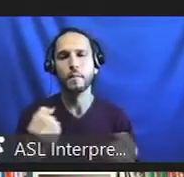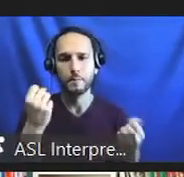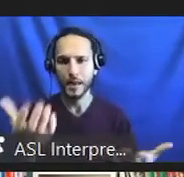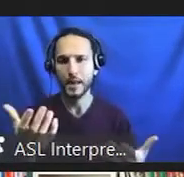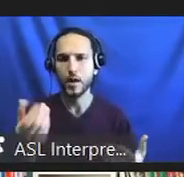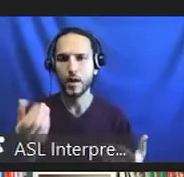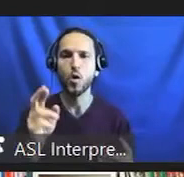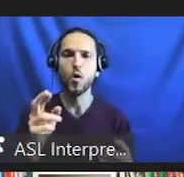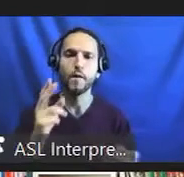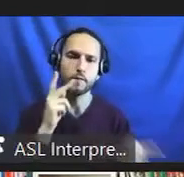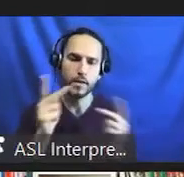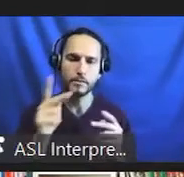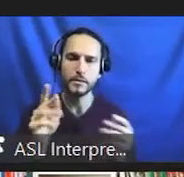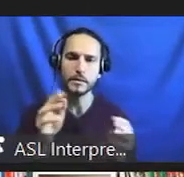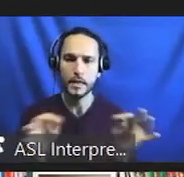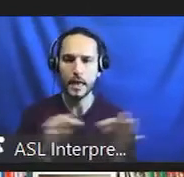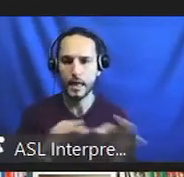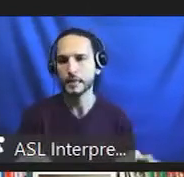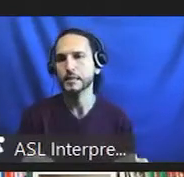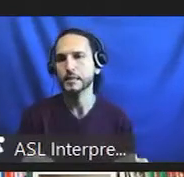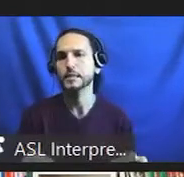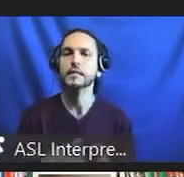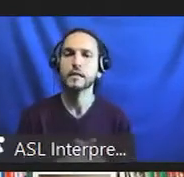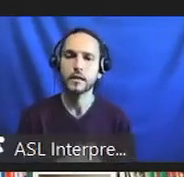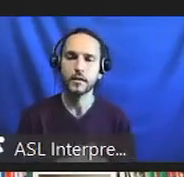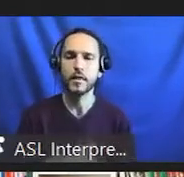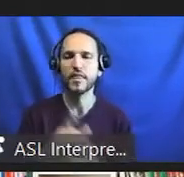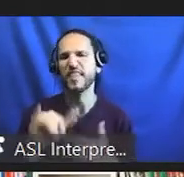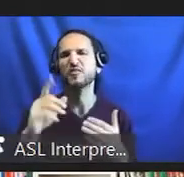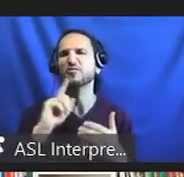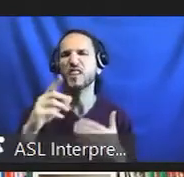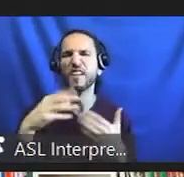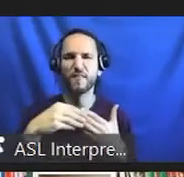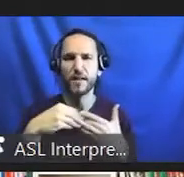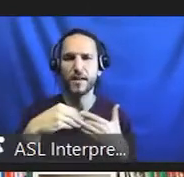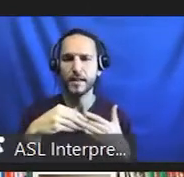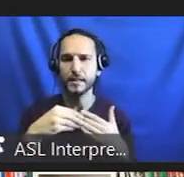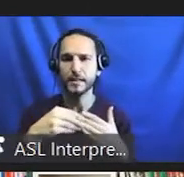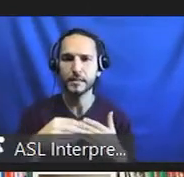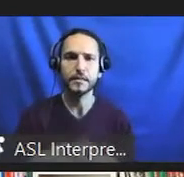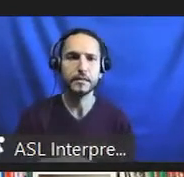or visible text subtitling. Because it's flexible. The statute flexible.